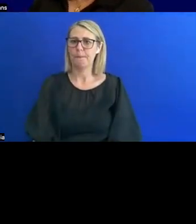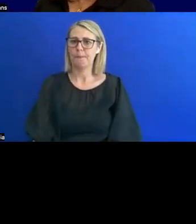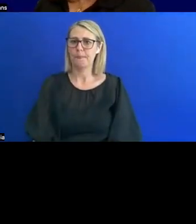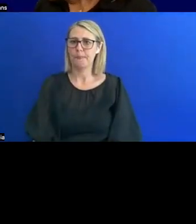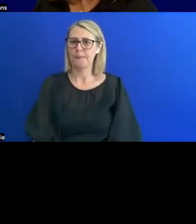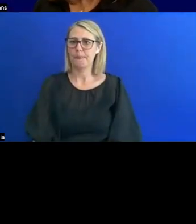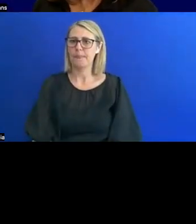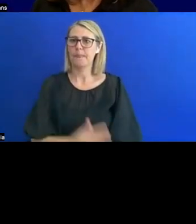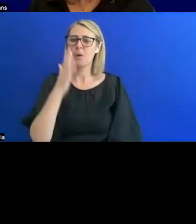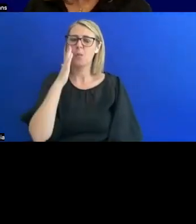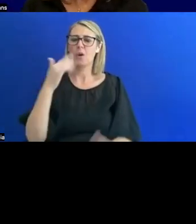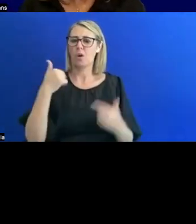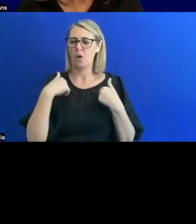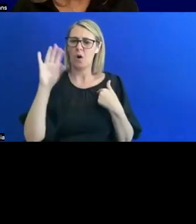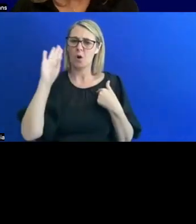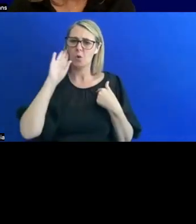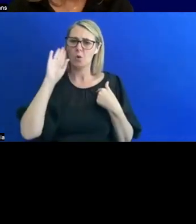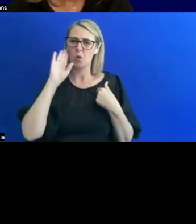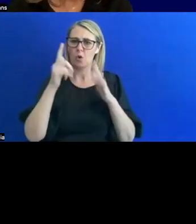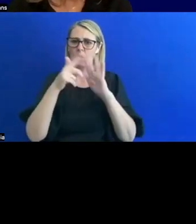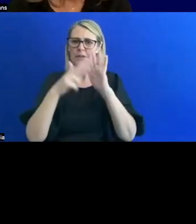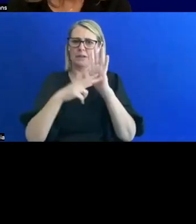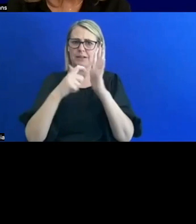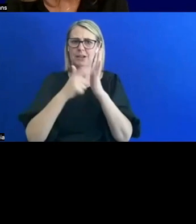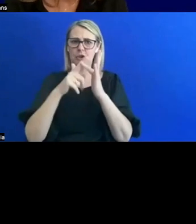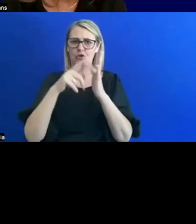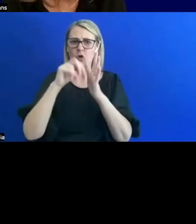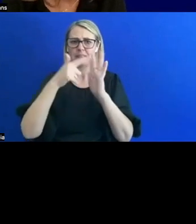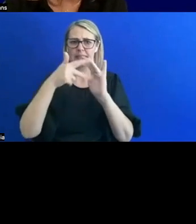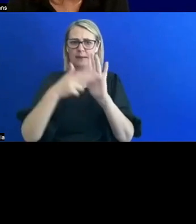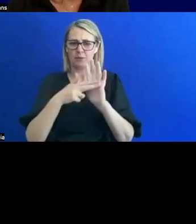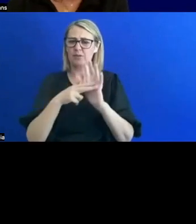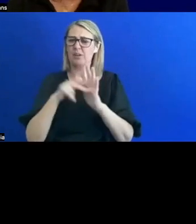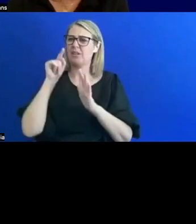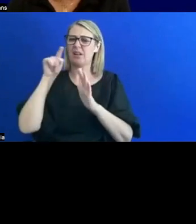When I heard Interoception mentioned at a CHARGE pre-conference in Perth